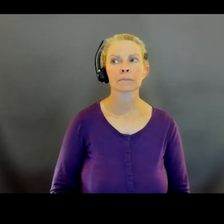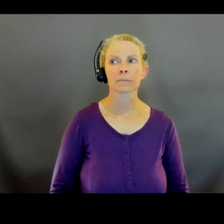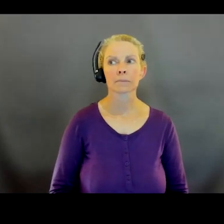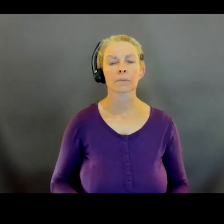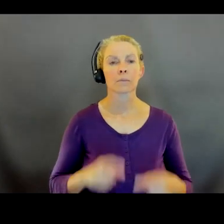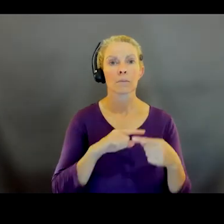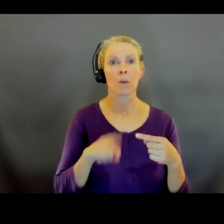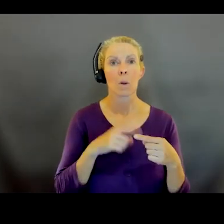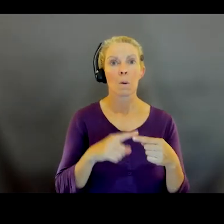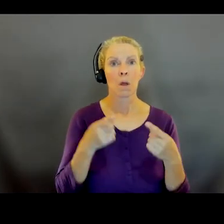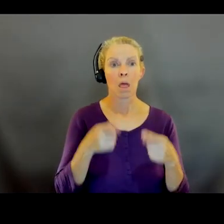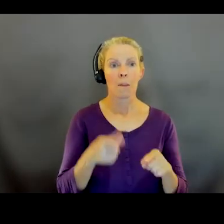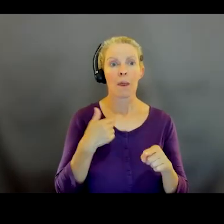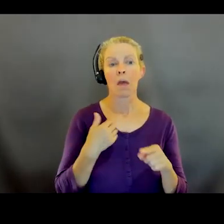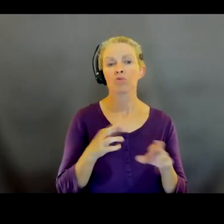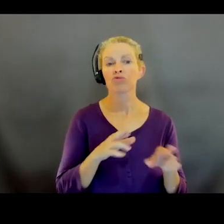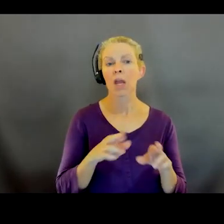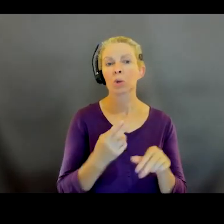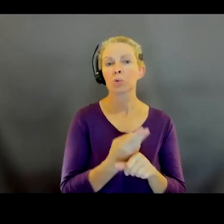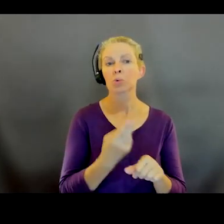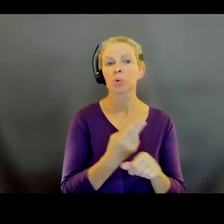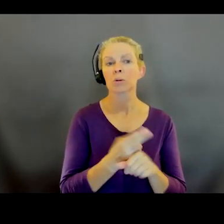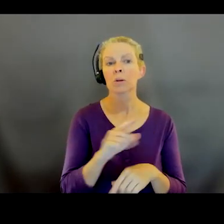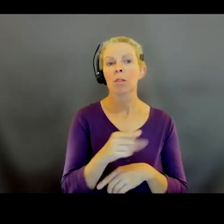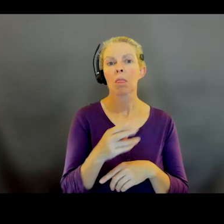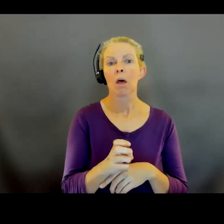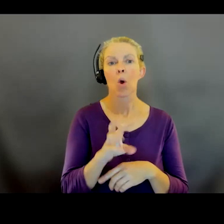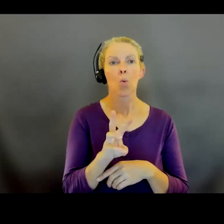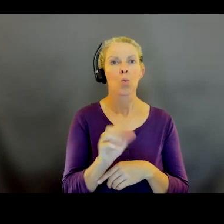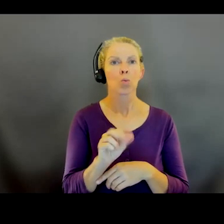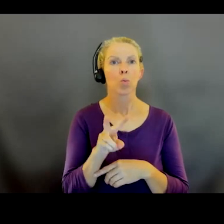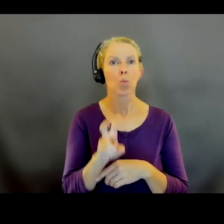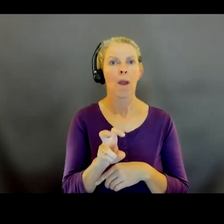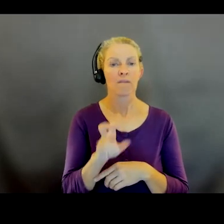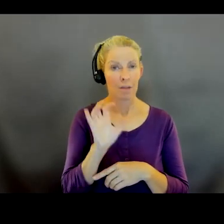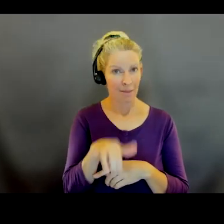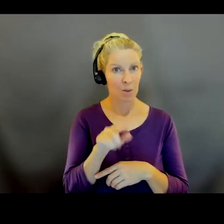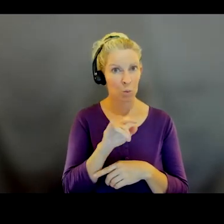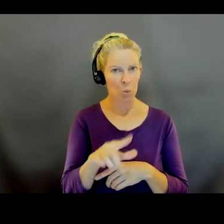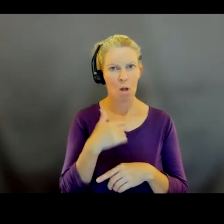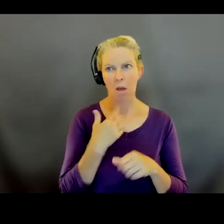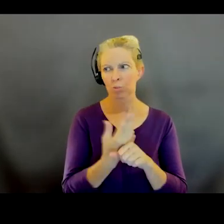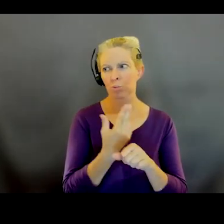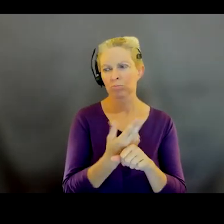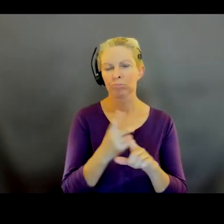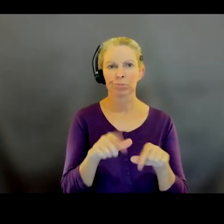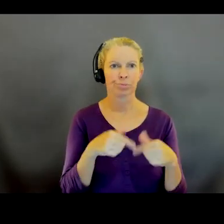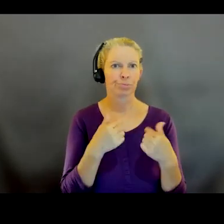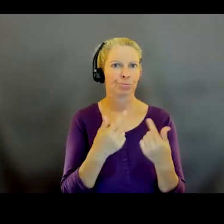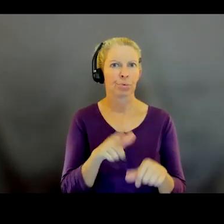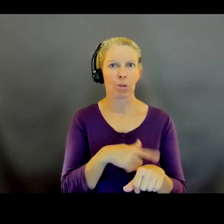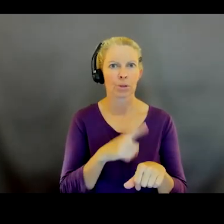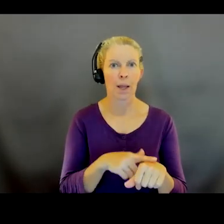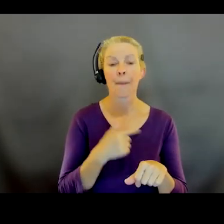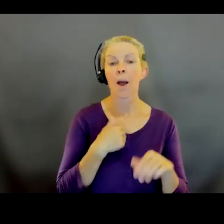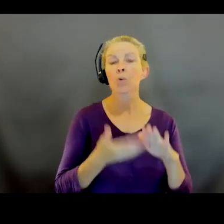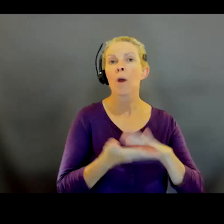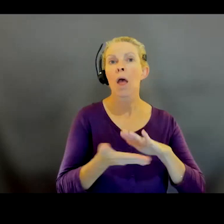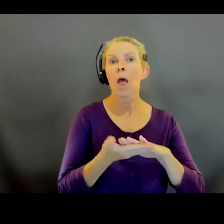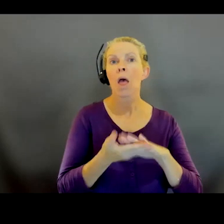use the wave, which is a tool I have been using for ages, I went and ran a web page on wave,